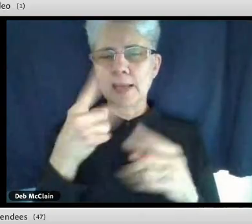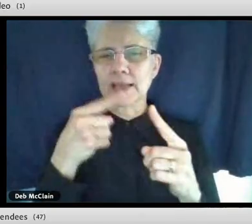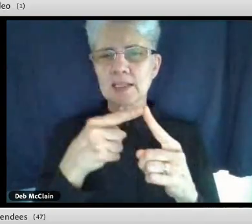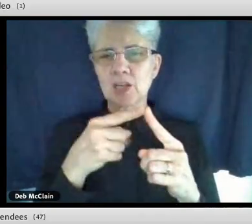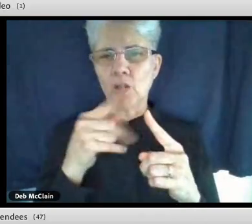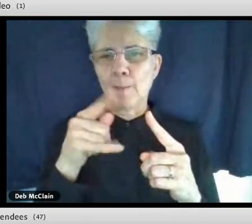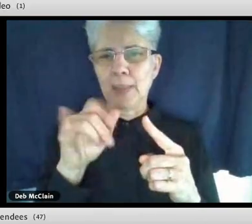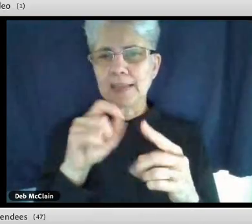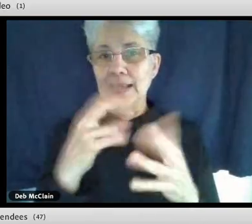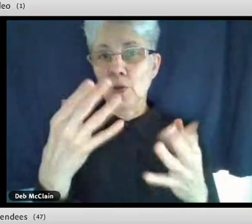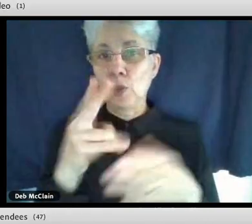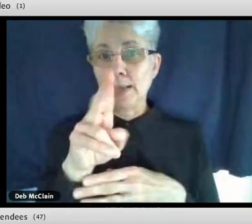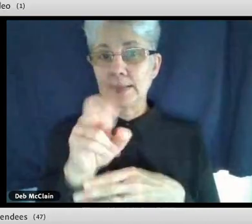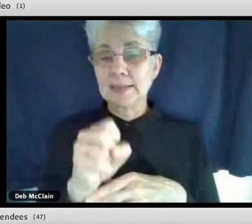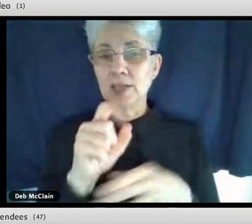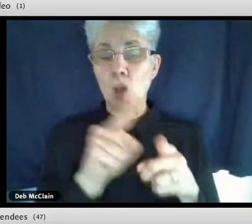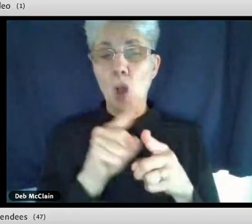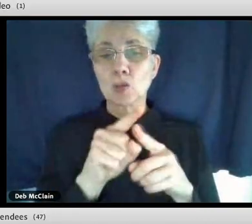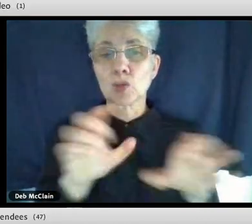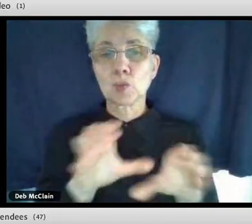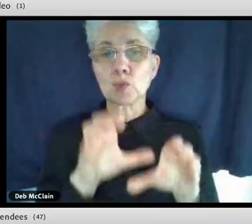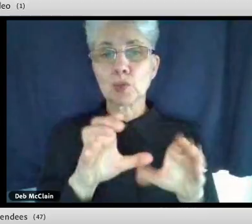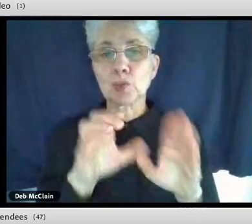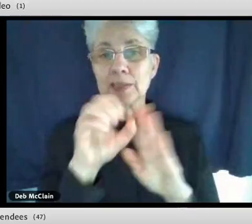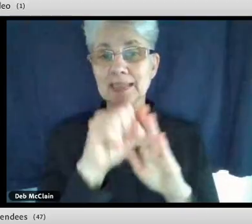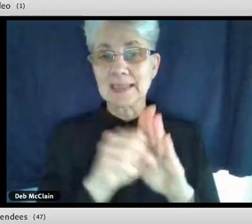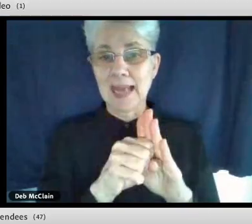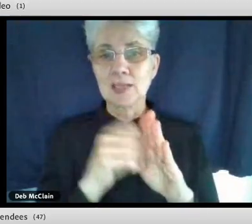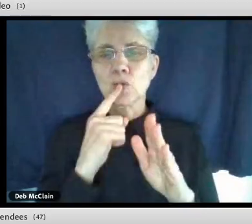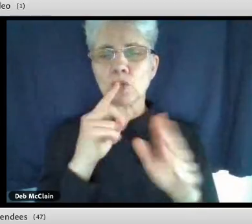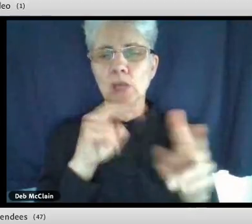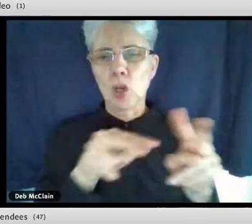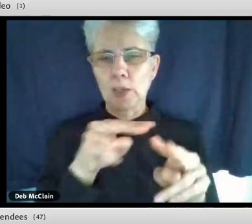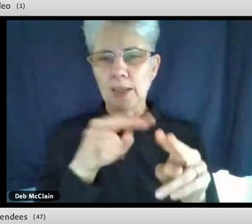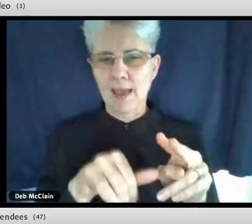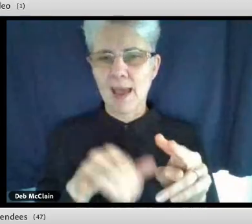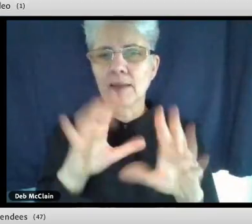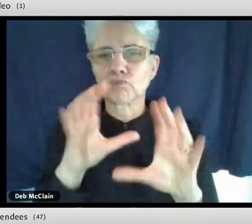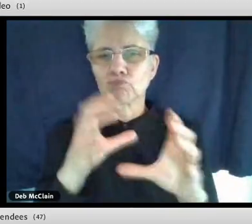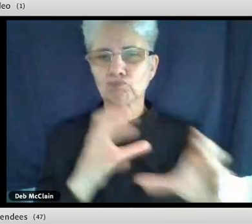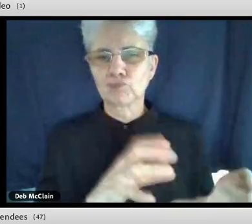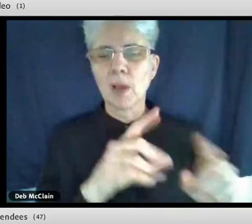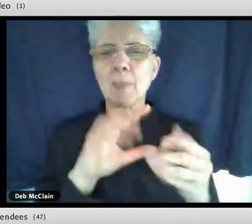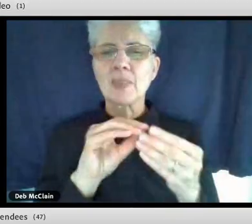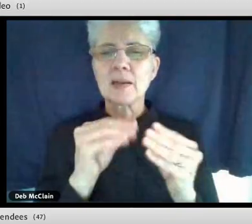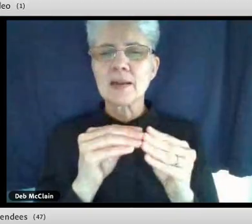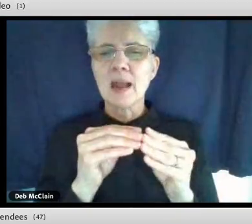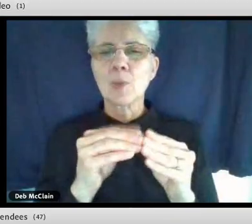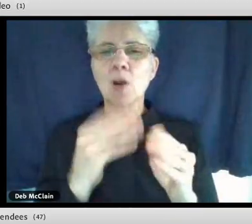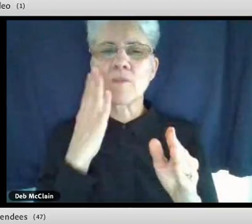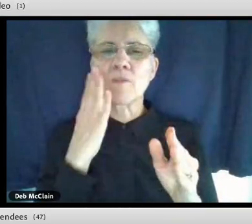until this peaks in the United States. We'll also do states so you can look at that, but it looks at the numbers of beds needed,